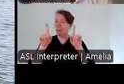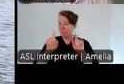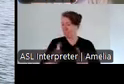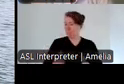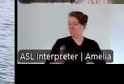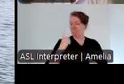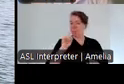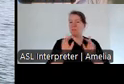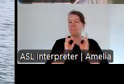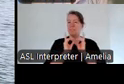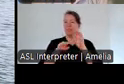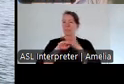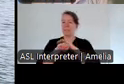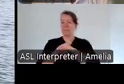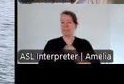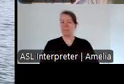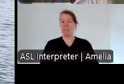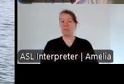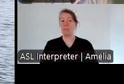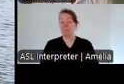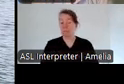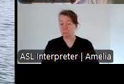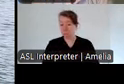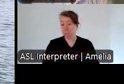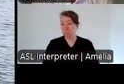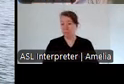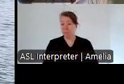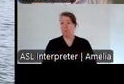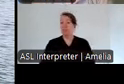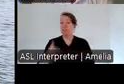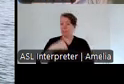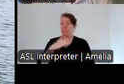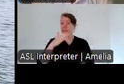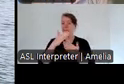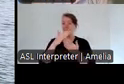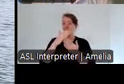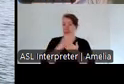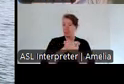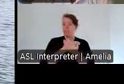So this lesson plan is a lot about discussion. It's a lot about WCAG.